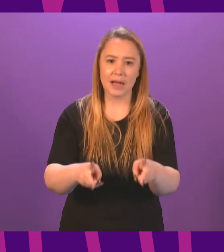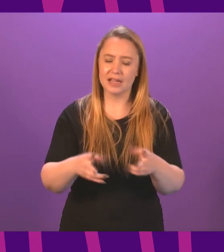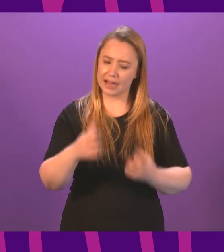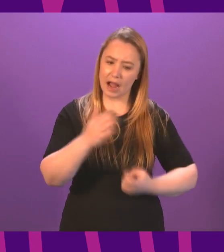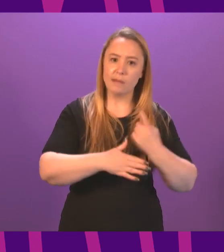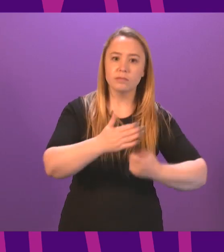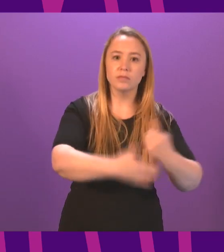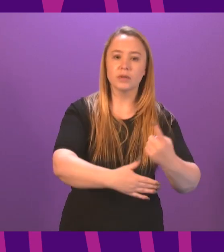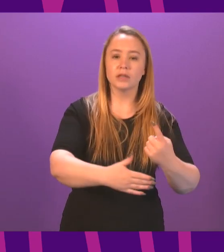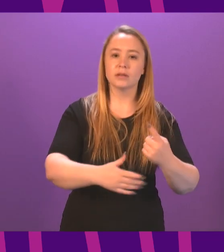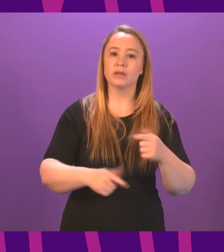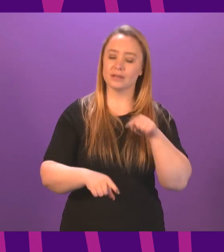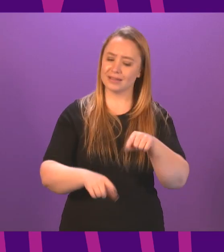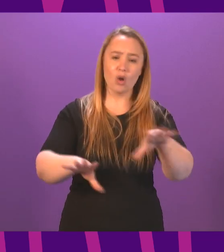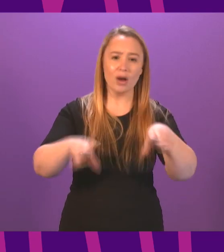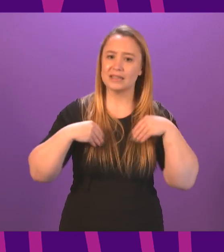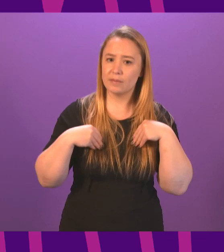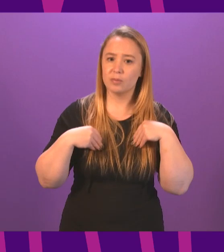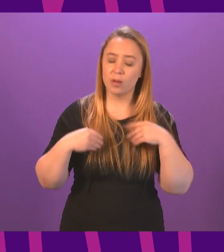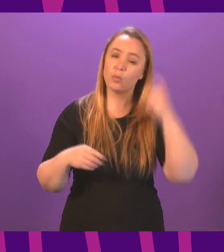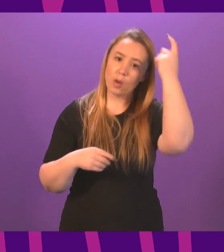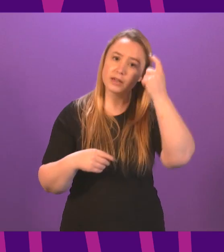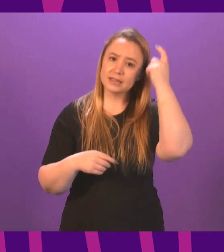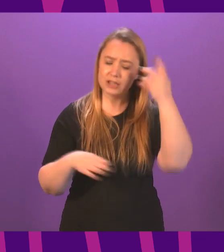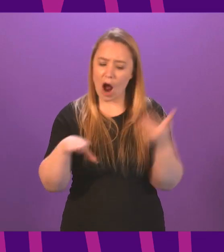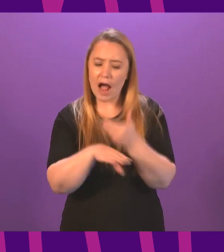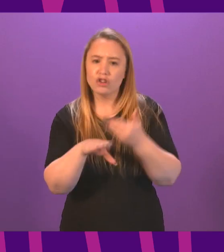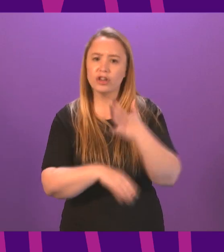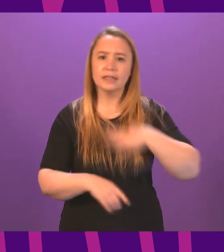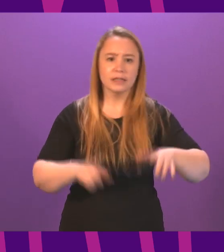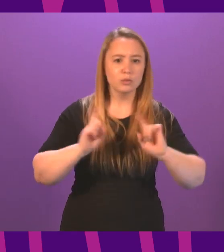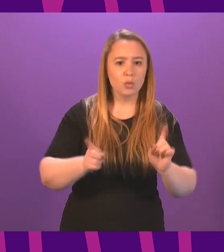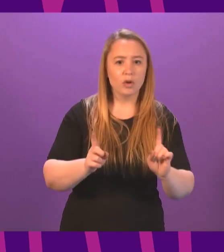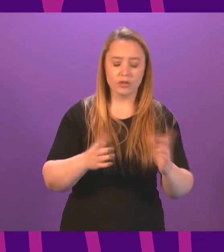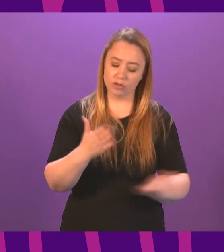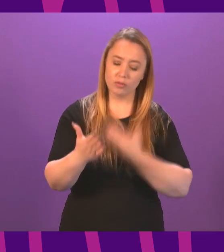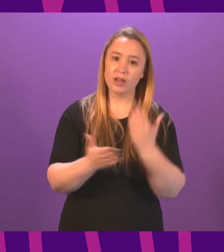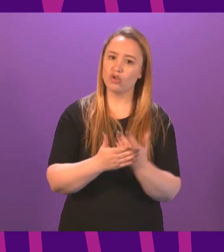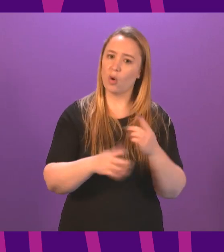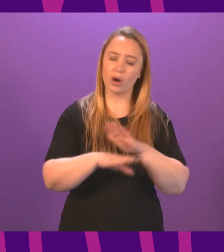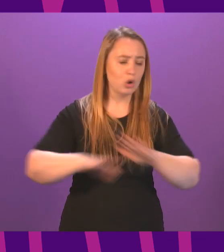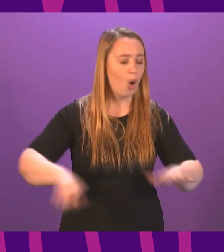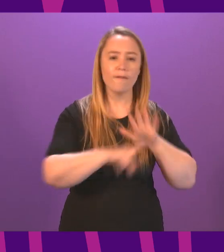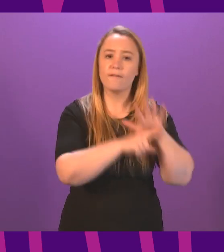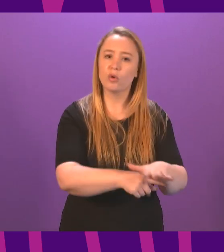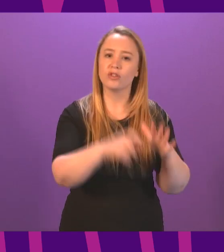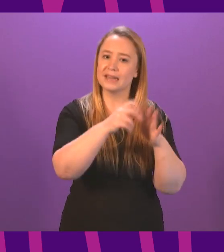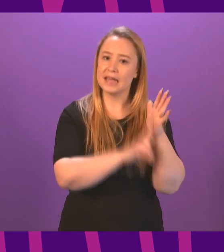of such incidents, we will of course consider whether we need to take further action to ensure that they do not happen, because they should not. I am absolutely clear and emphatic